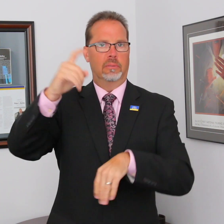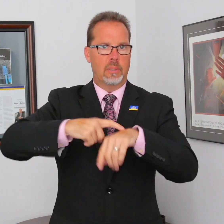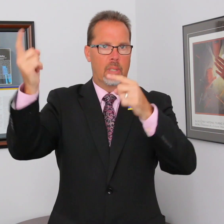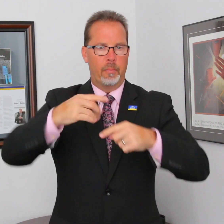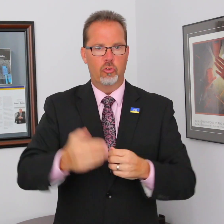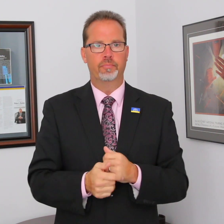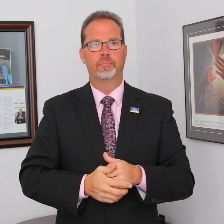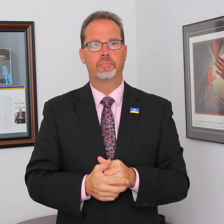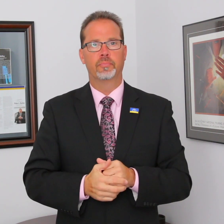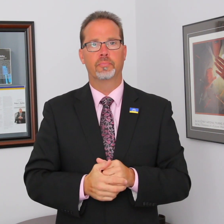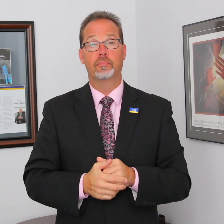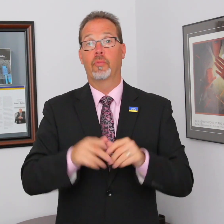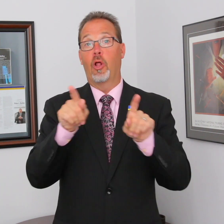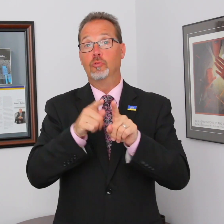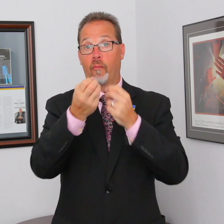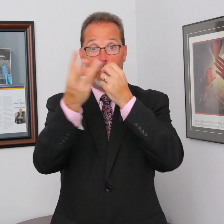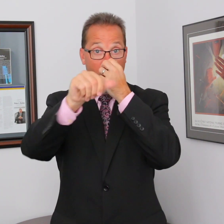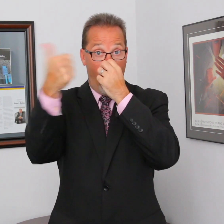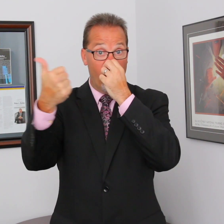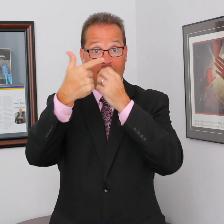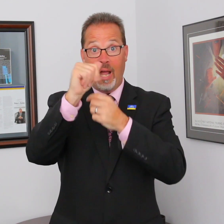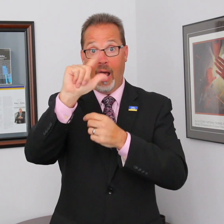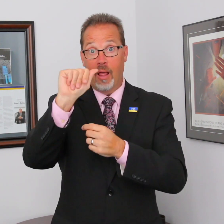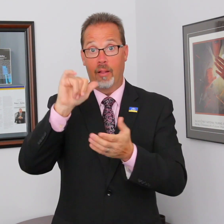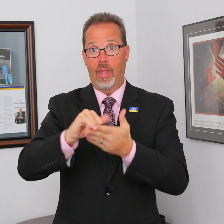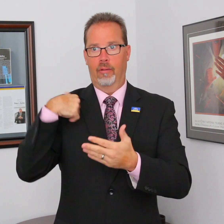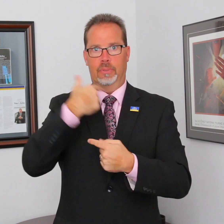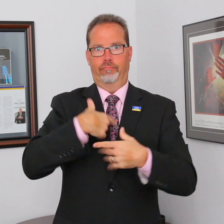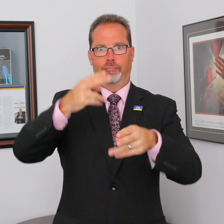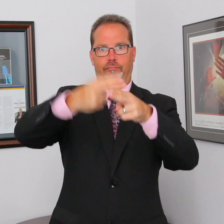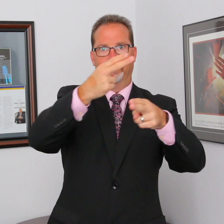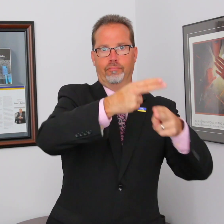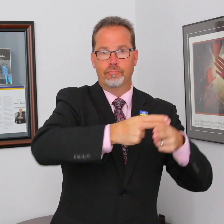There were a few other galas in the community that I